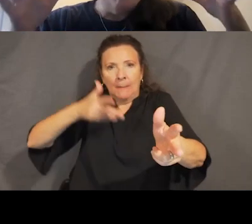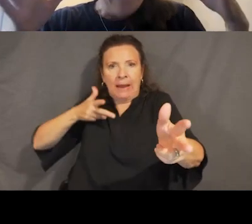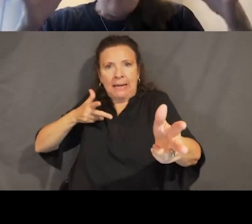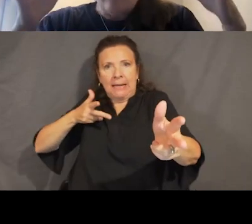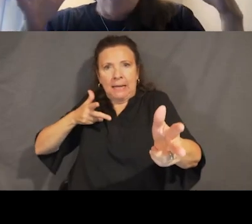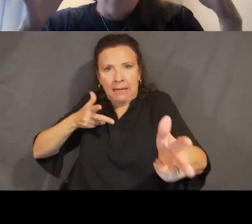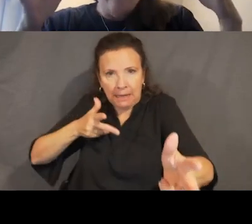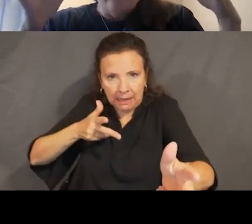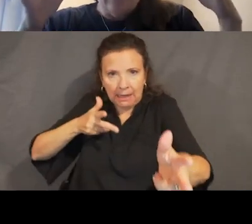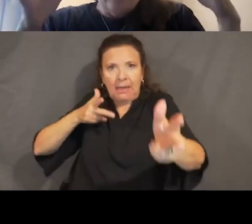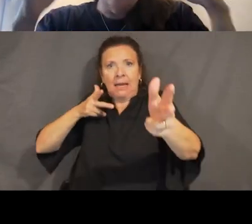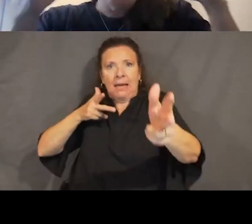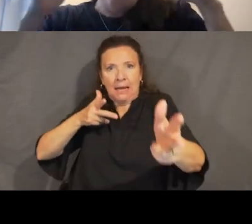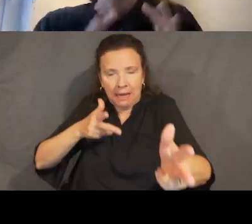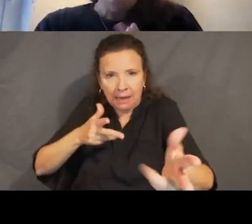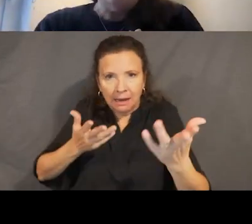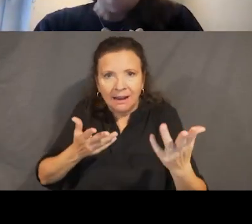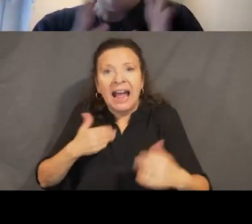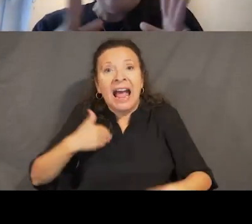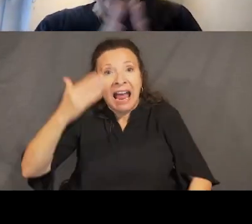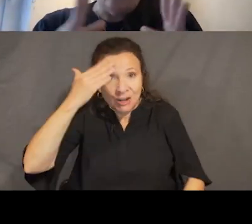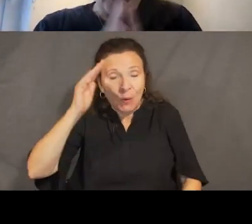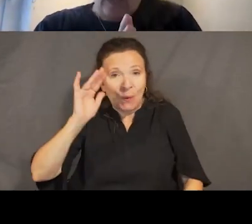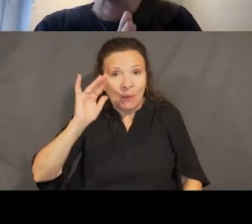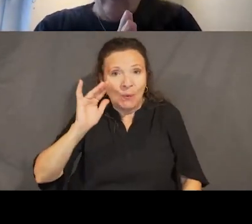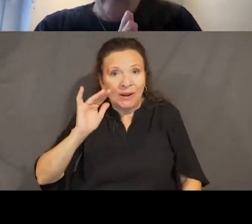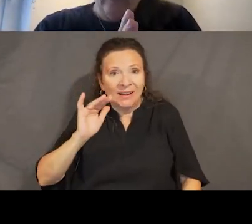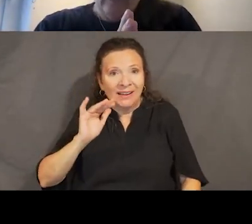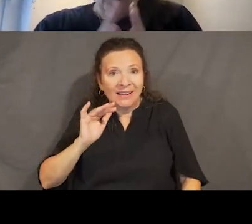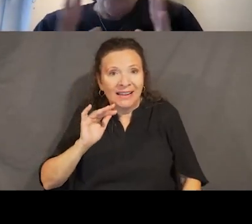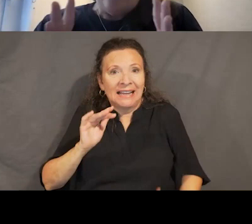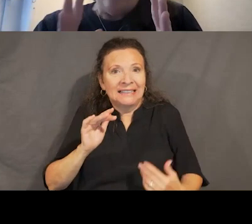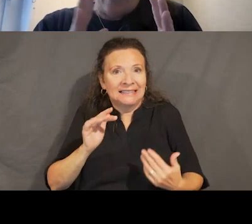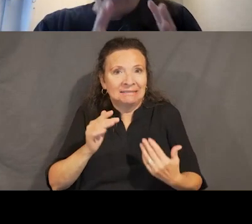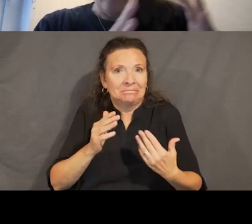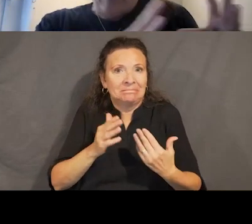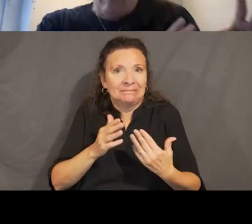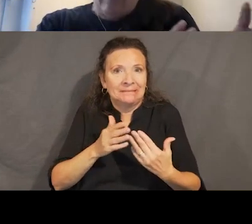Glenda: Uh-huh. The amount of -- I know this is conceivable to solve. When I think of all of the